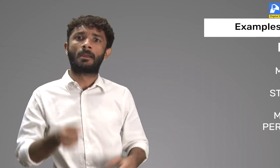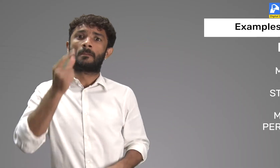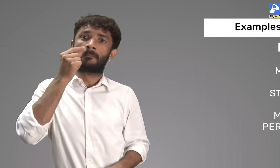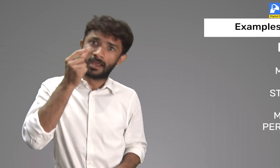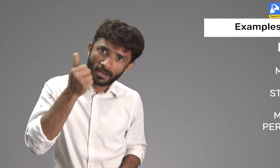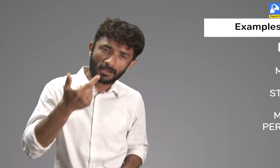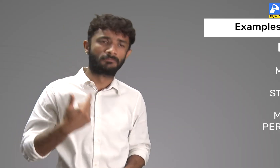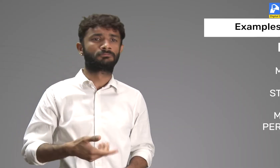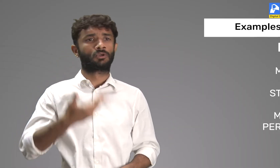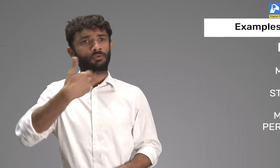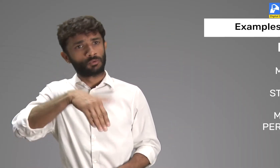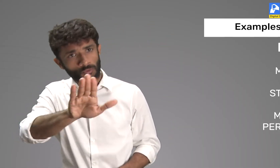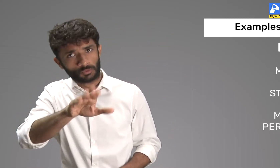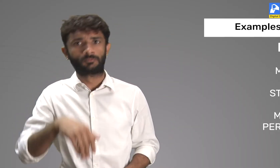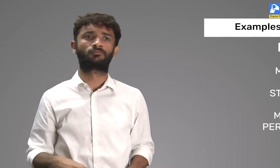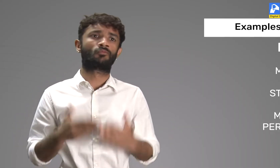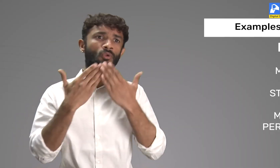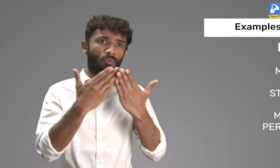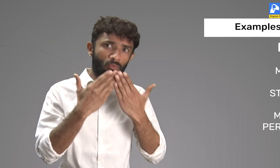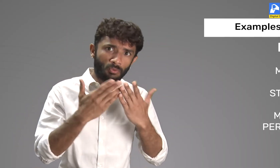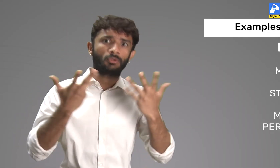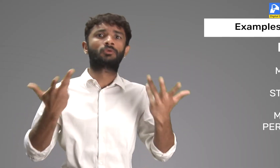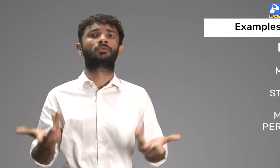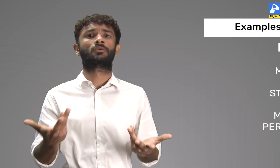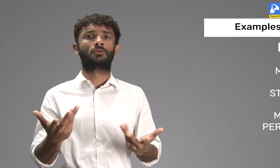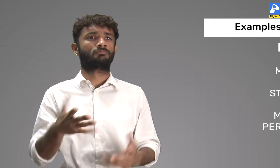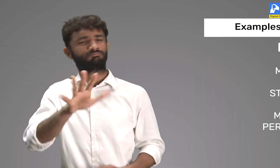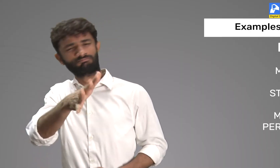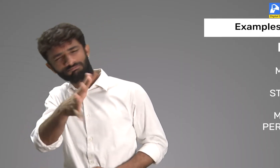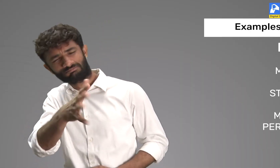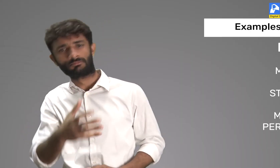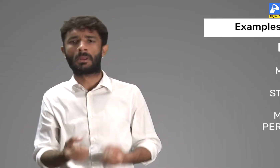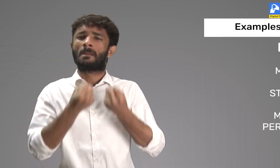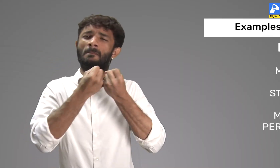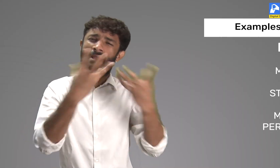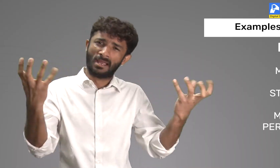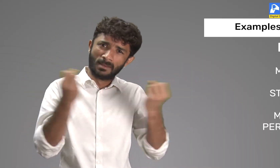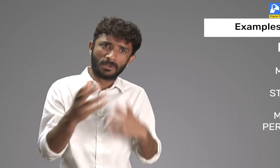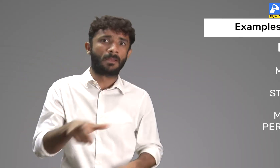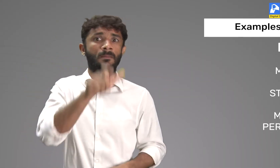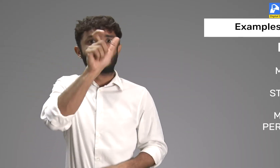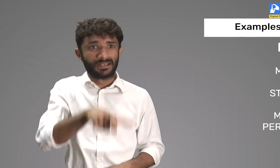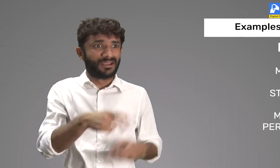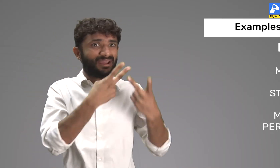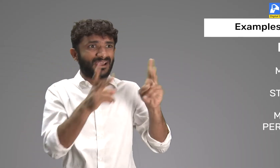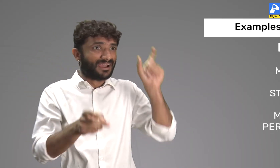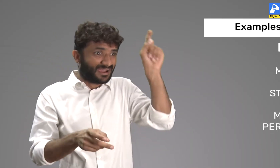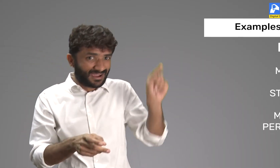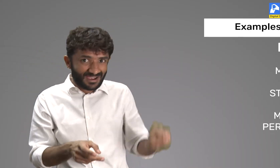such as - MALE, GO, STUDY, NOT, MANY, PERSON etc.